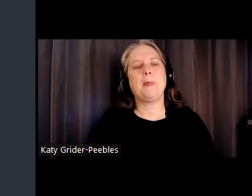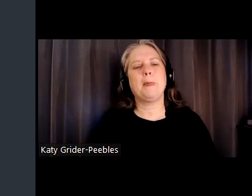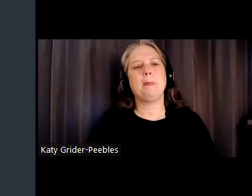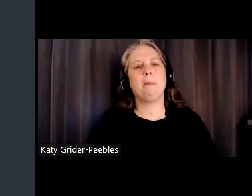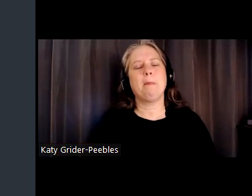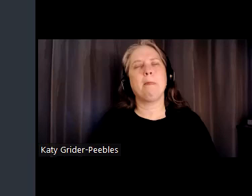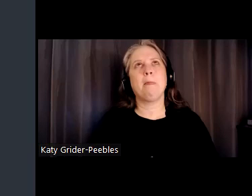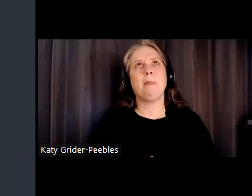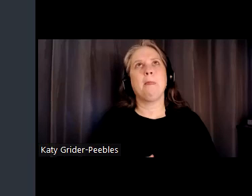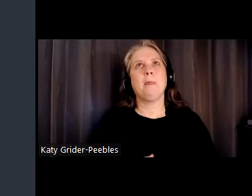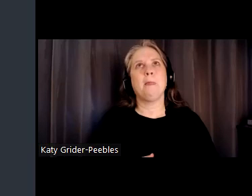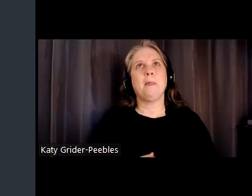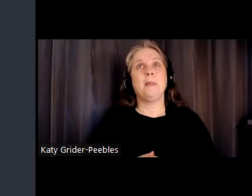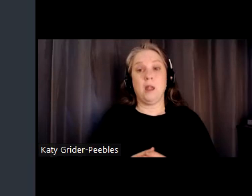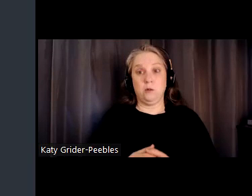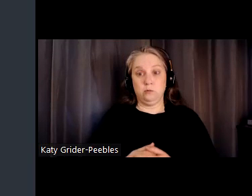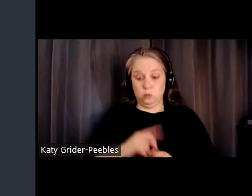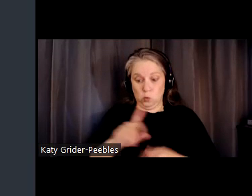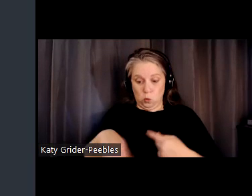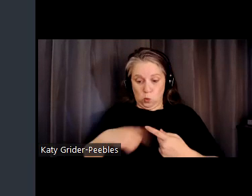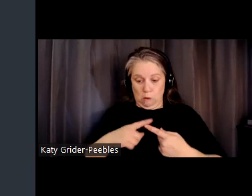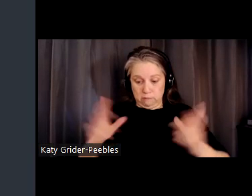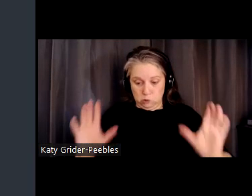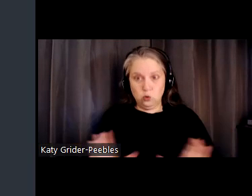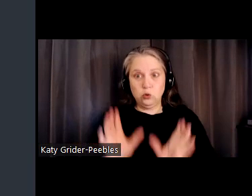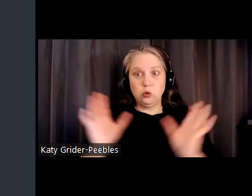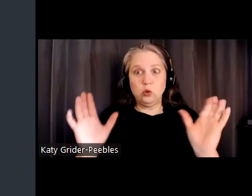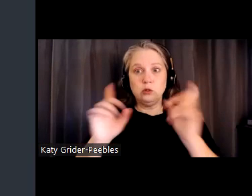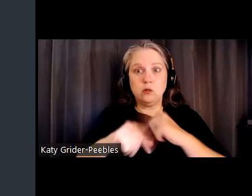encourage it, it increases everybody's availability.